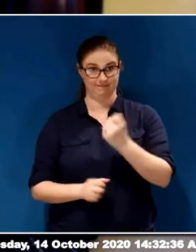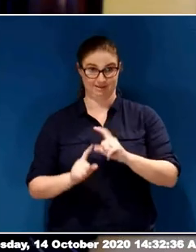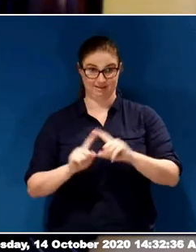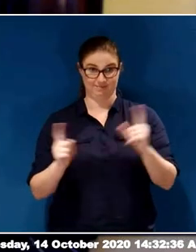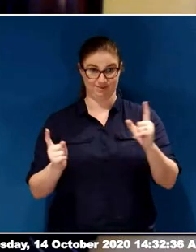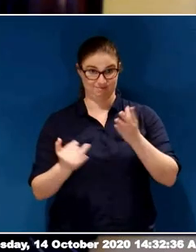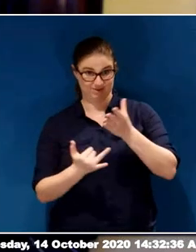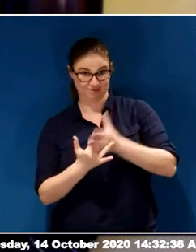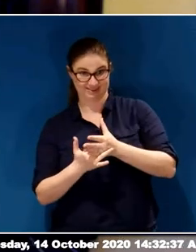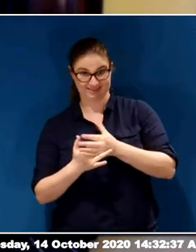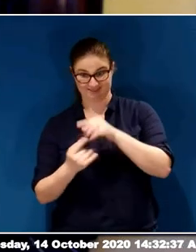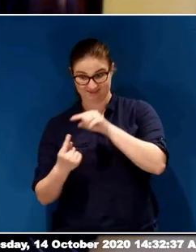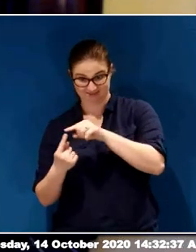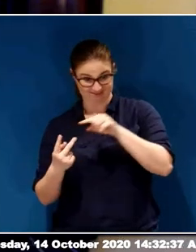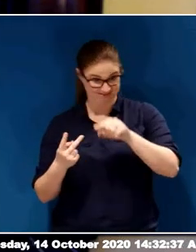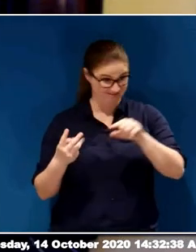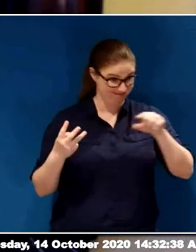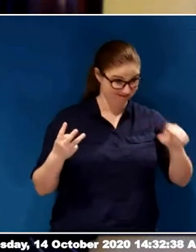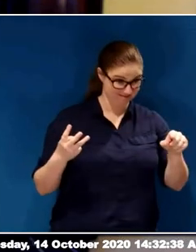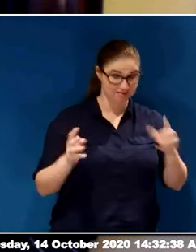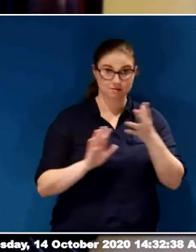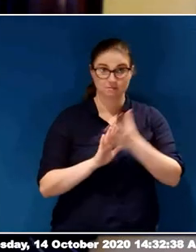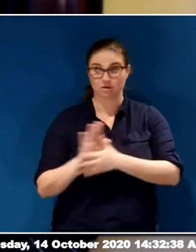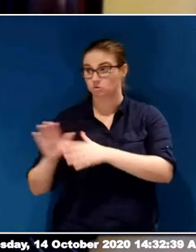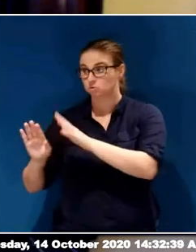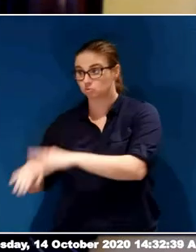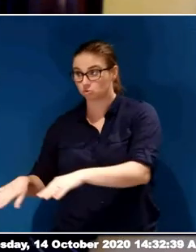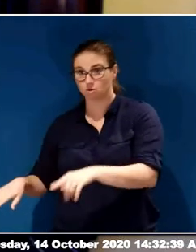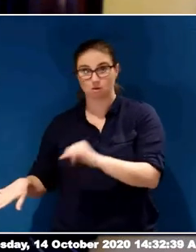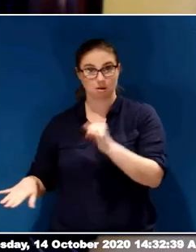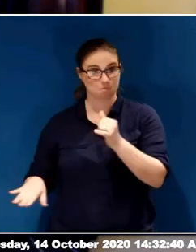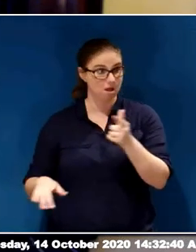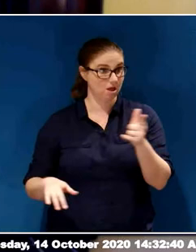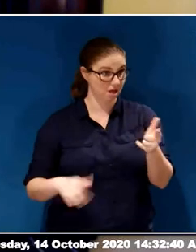gain or lose entitlements by moving address, or moving from one system to